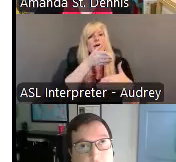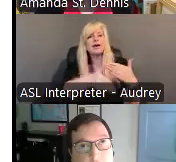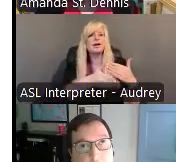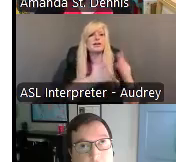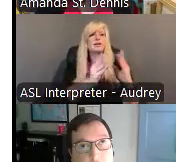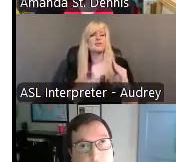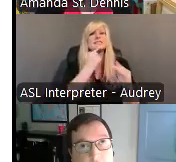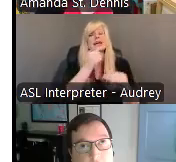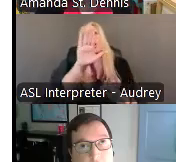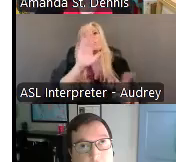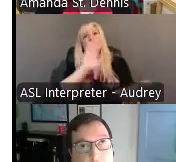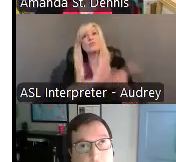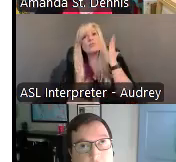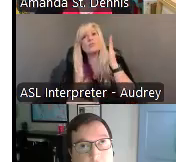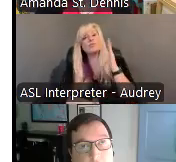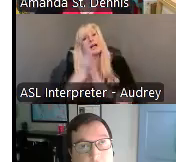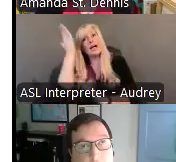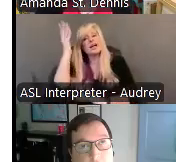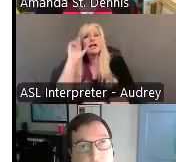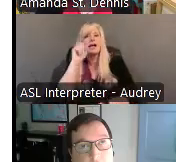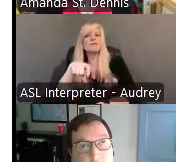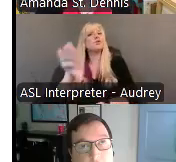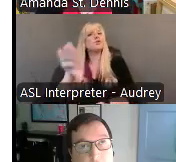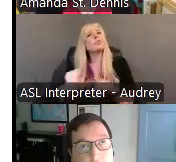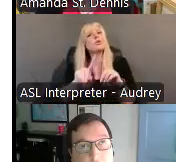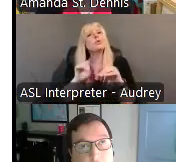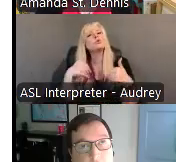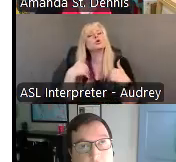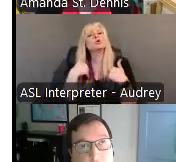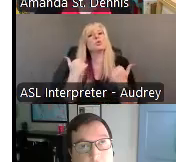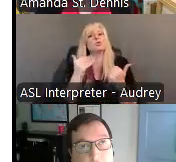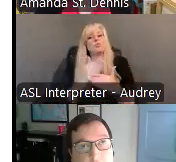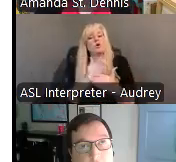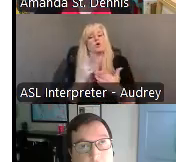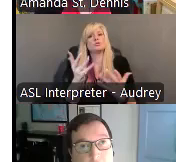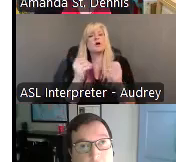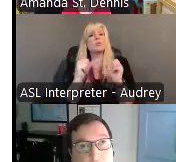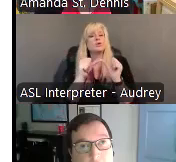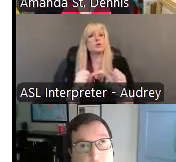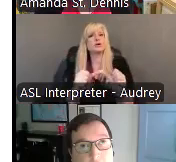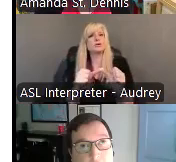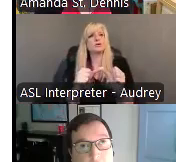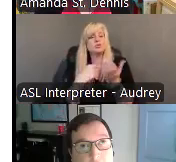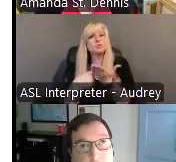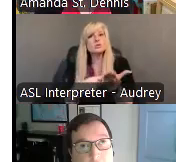partners, they may want to continue discuss some of their thoughts, or they may leave it towards